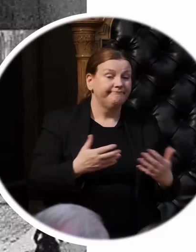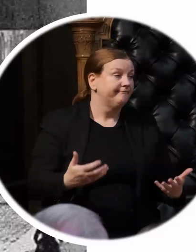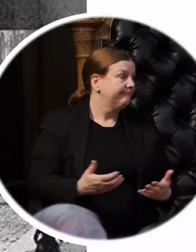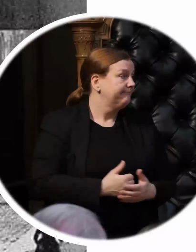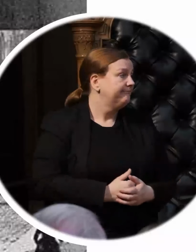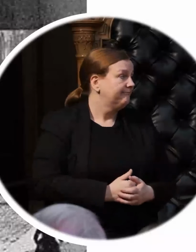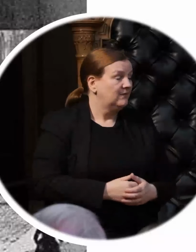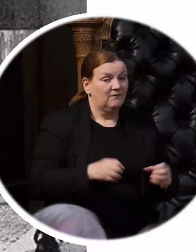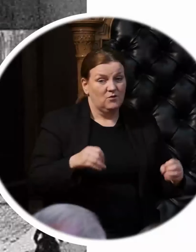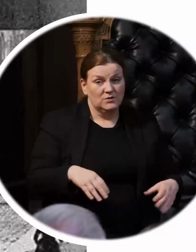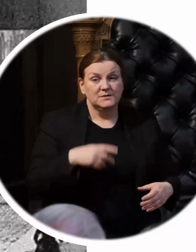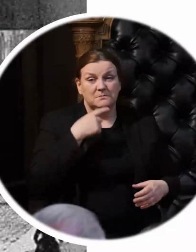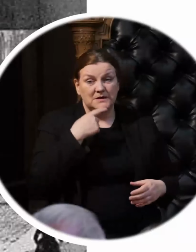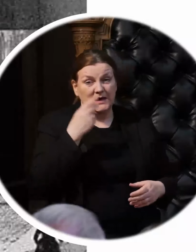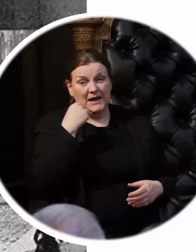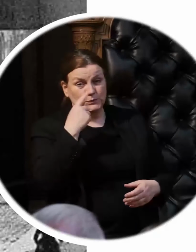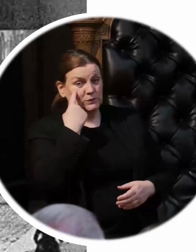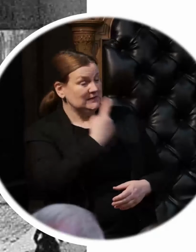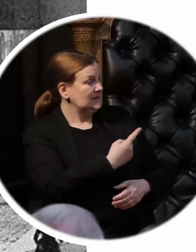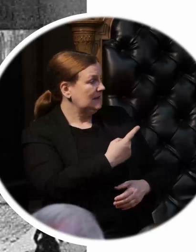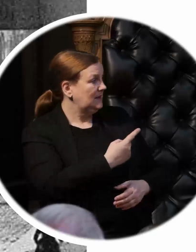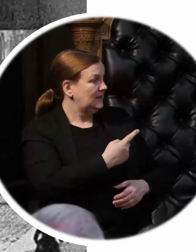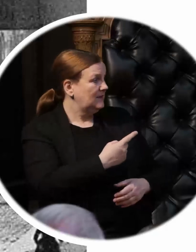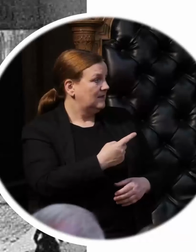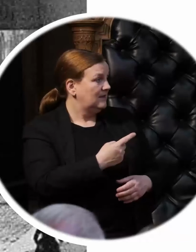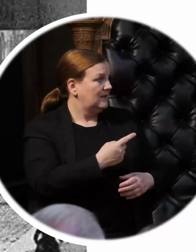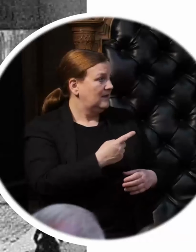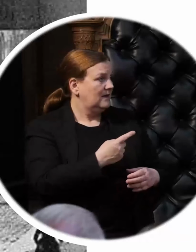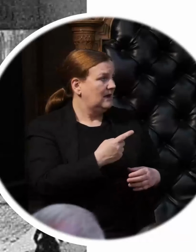But it's nice to be able to see the kind of the extra modernisation that is